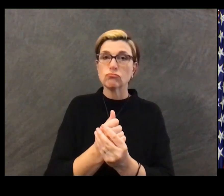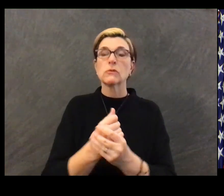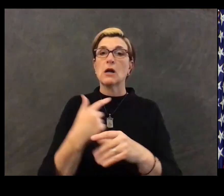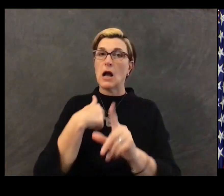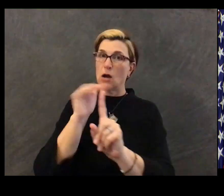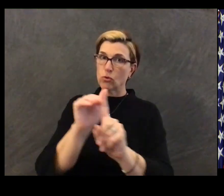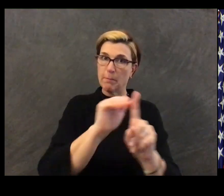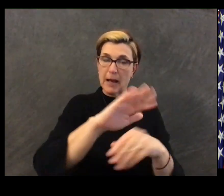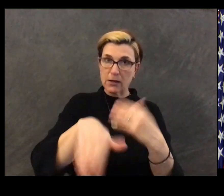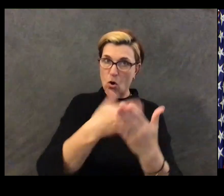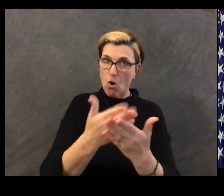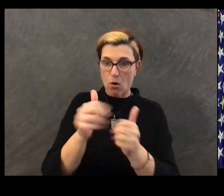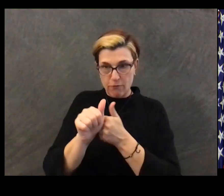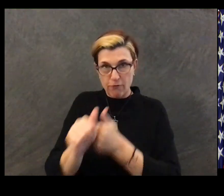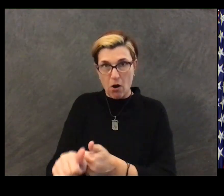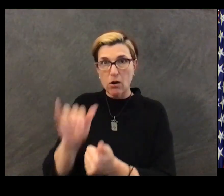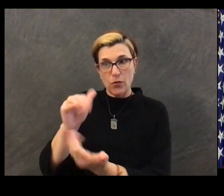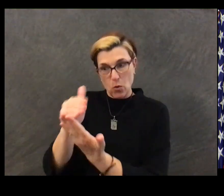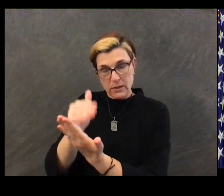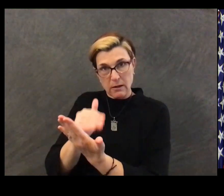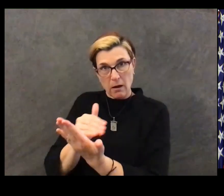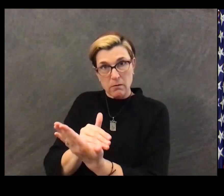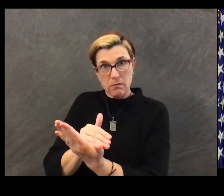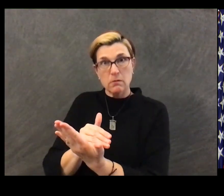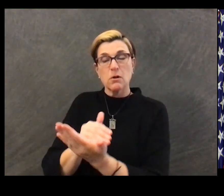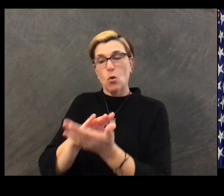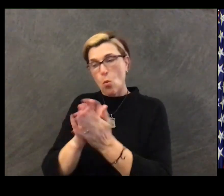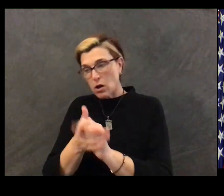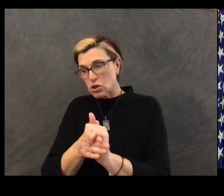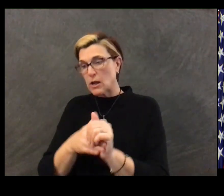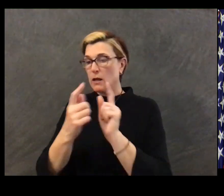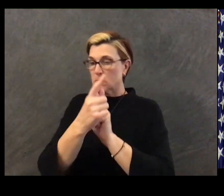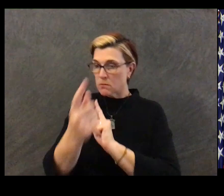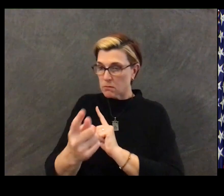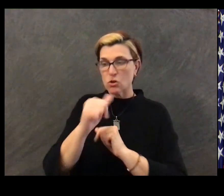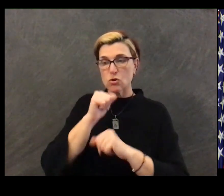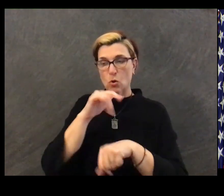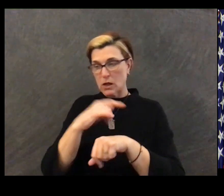to our guidelines very important the governors are going to adhere hopefully